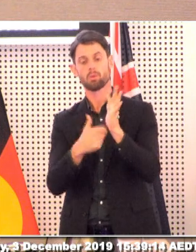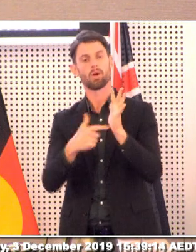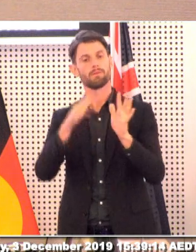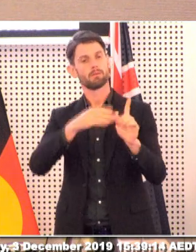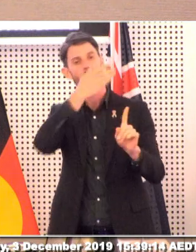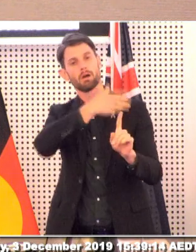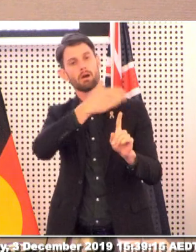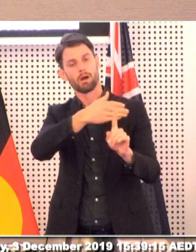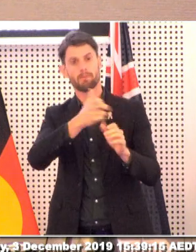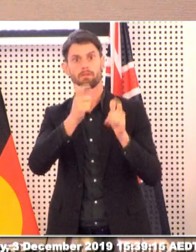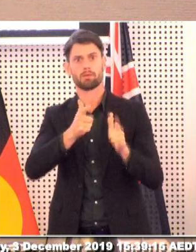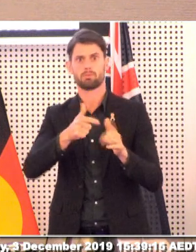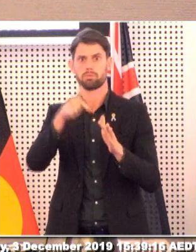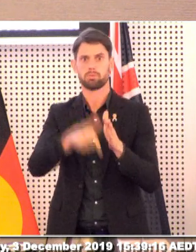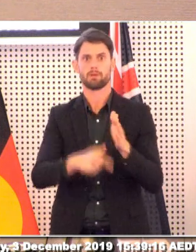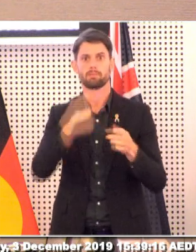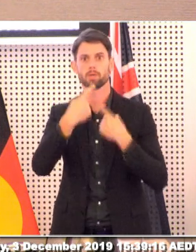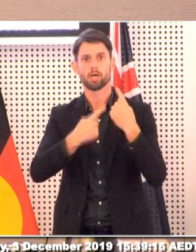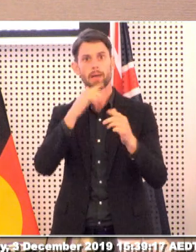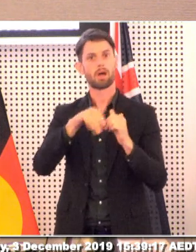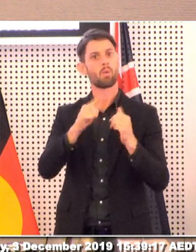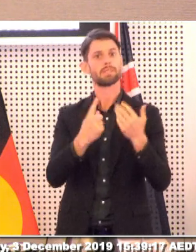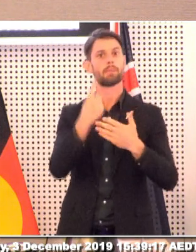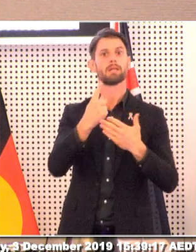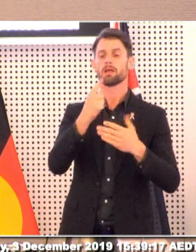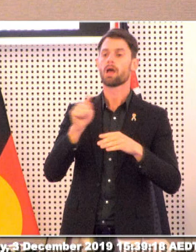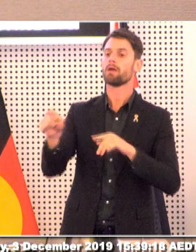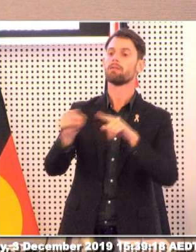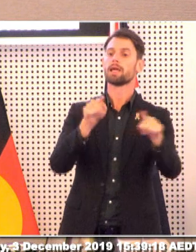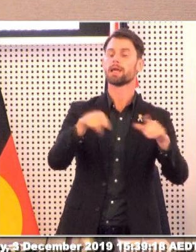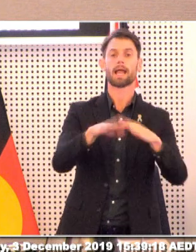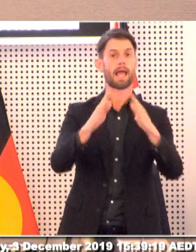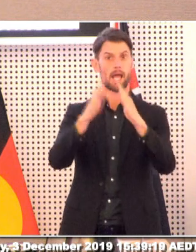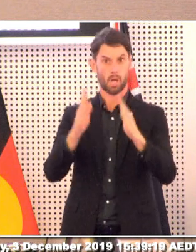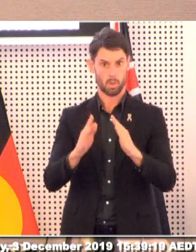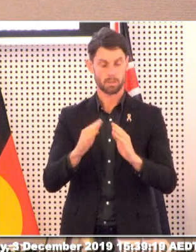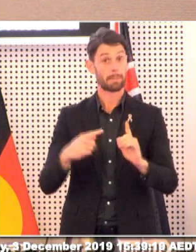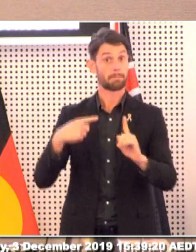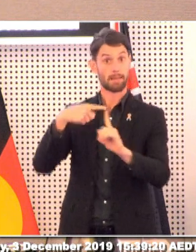actually happening on the ground including case studies, and discussions with and